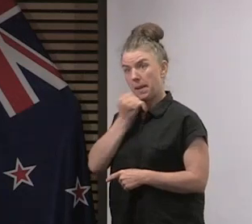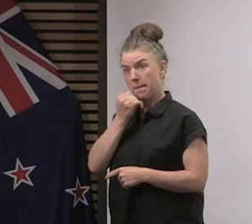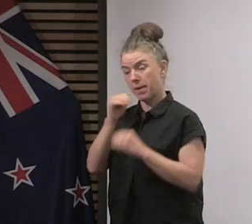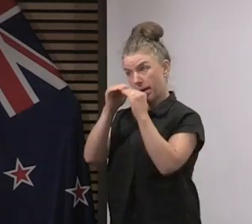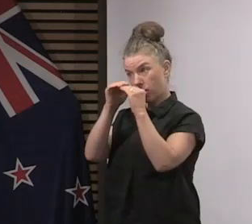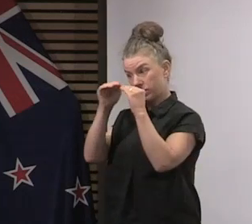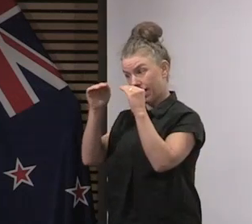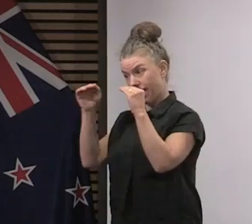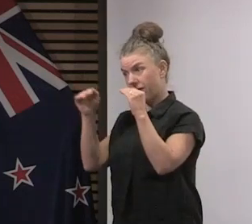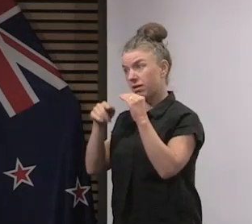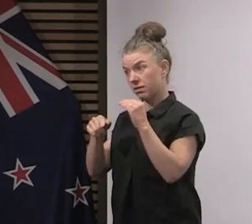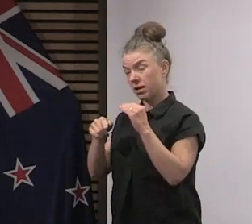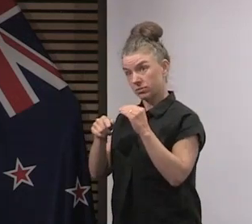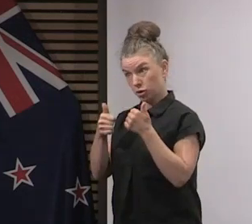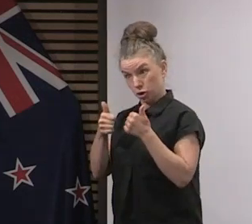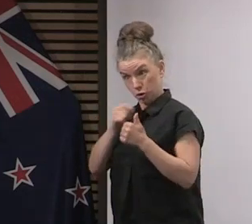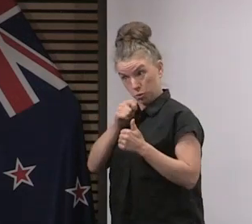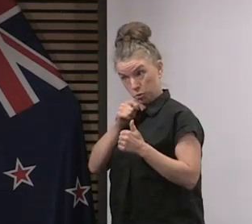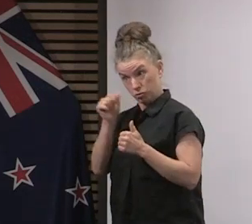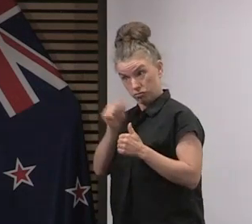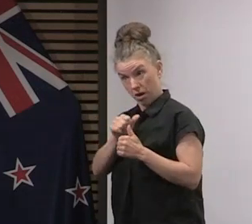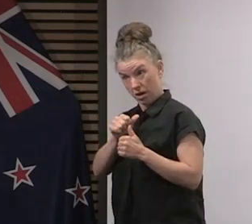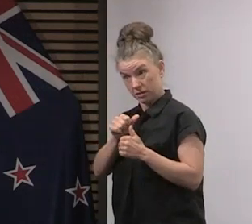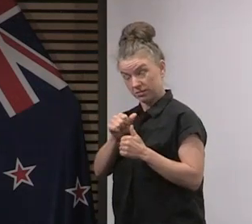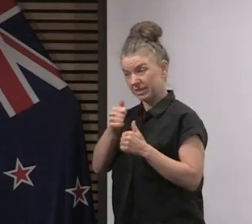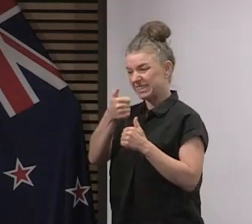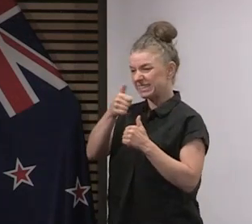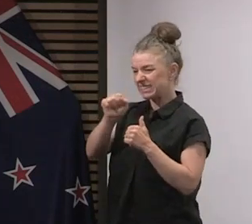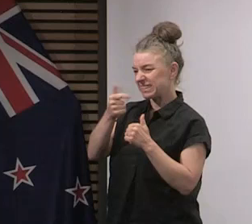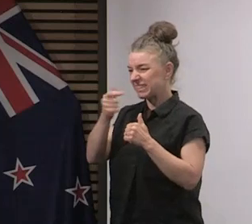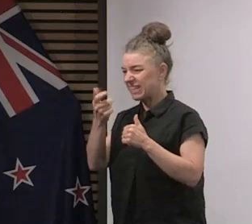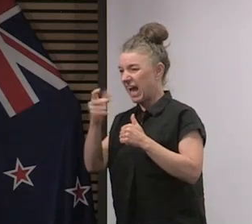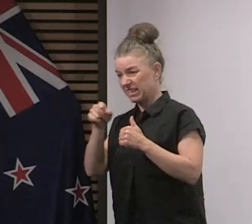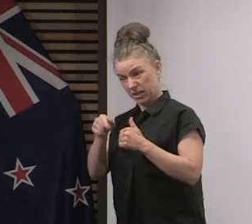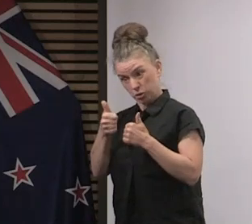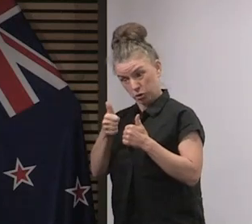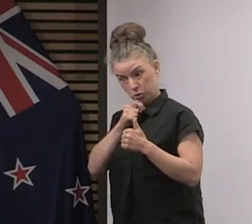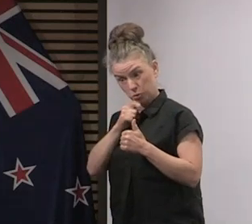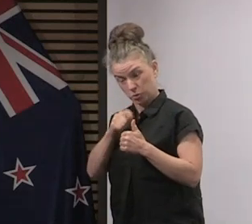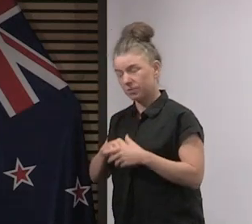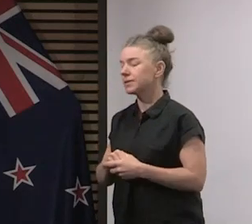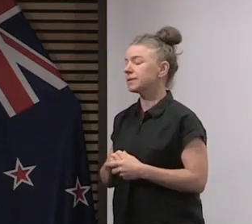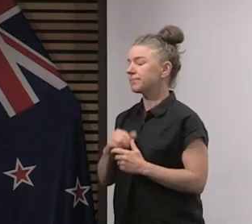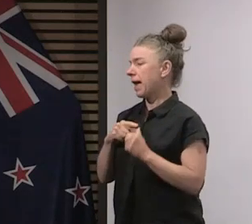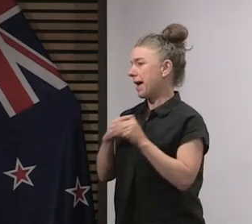is the key thing. How heartened should we be by that number? It has been a